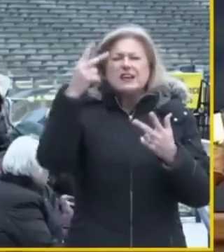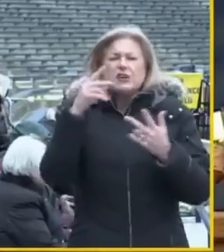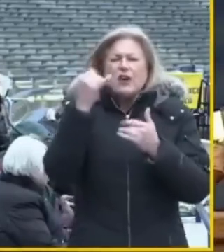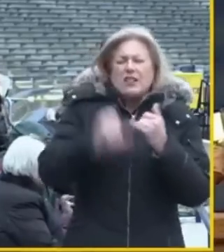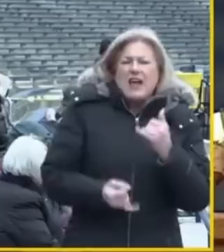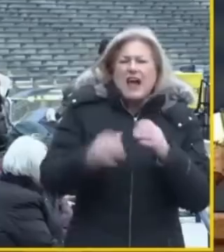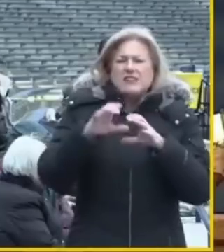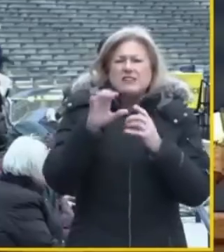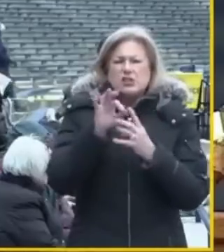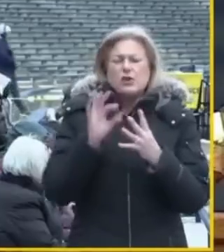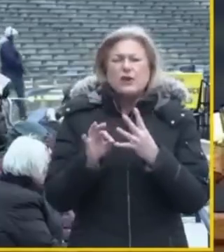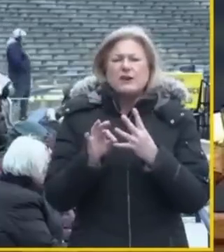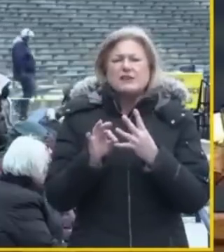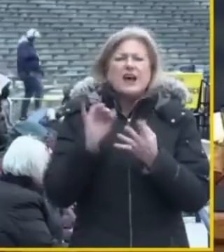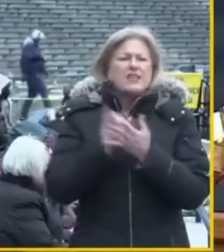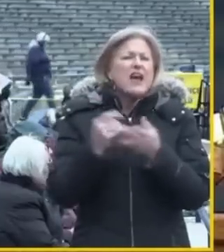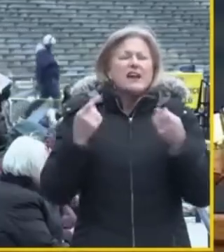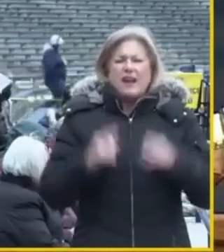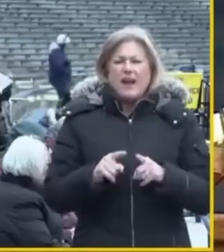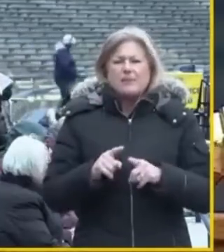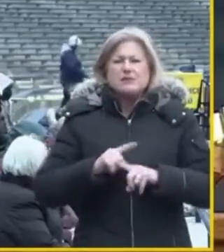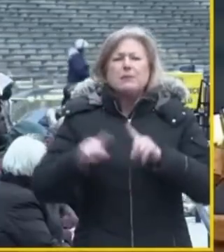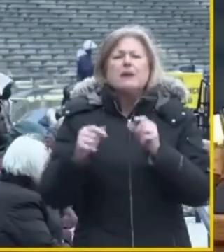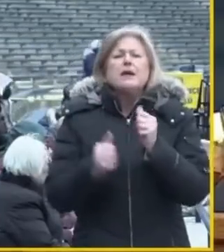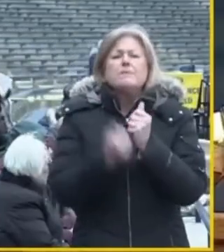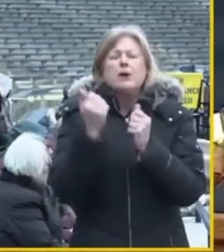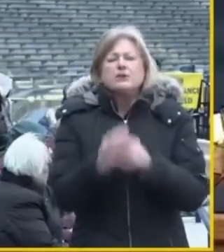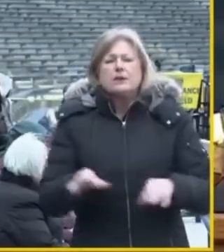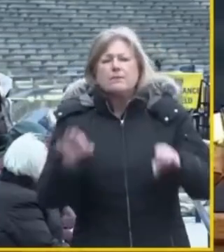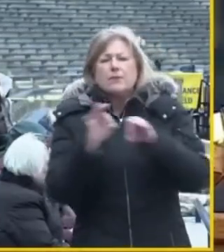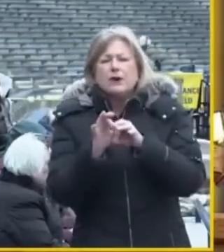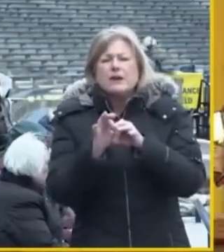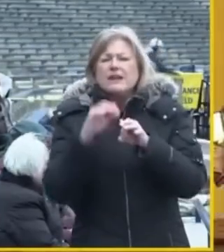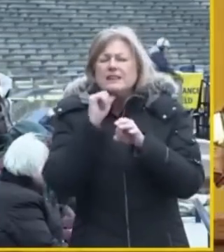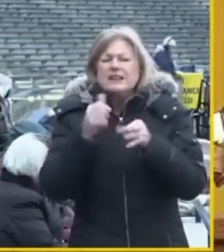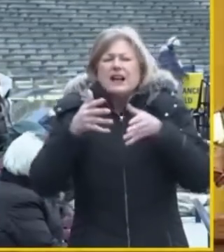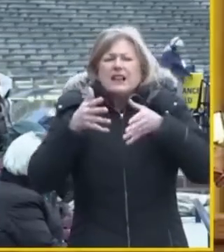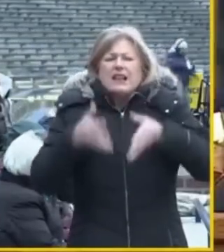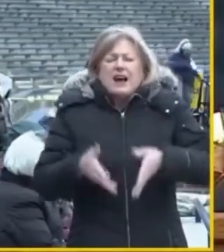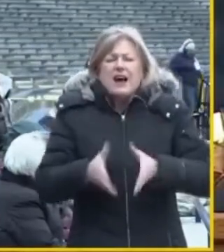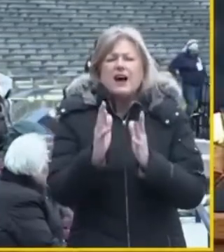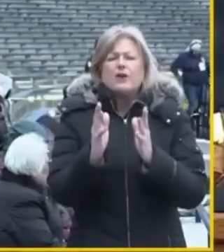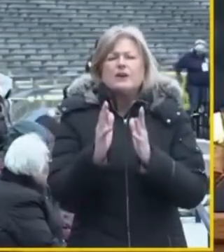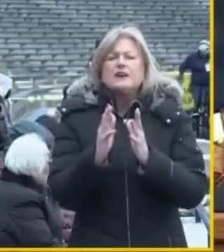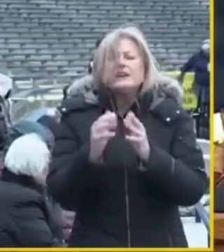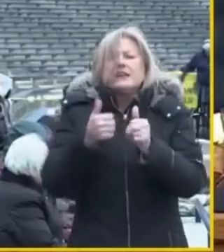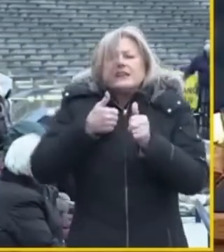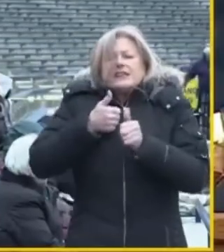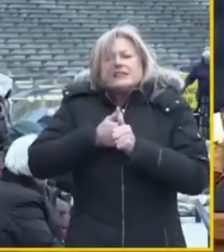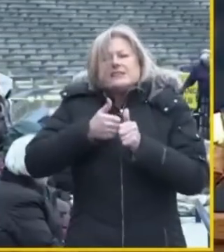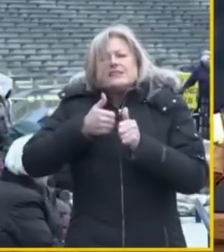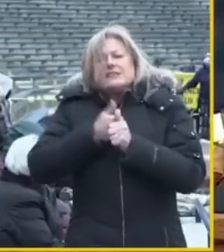What matters is that I didn't let the self-doubt keep me from being here. I didn't let imposter syndrome